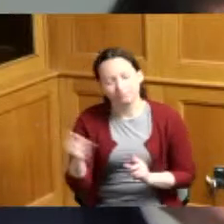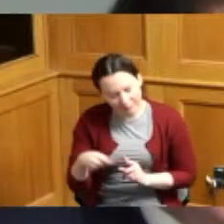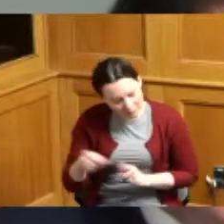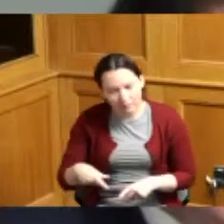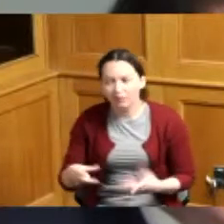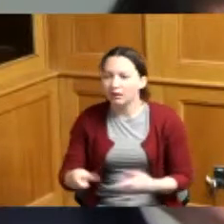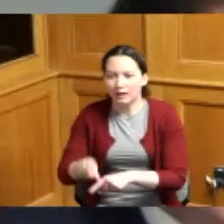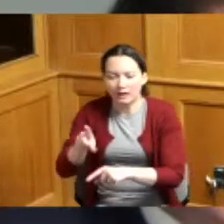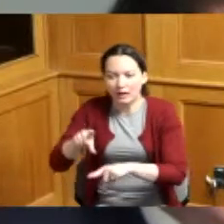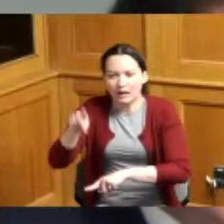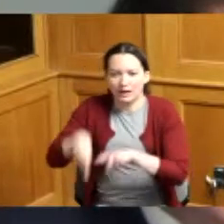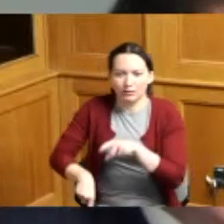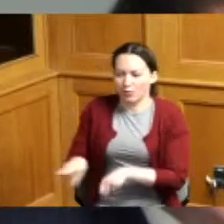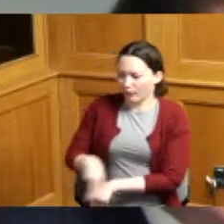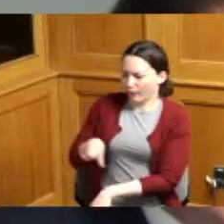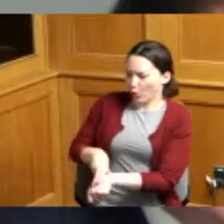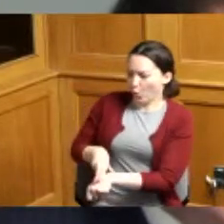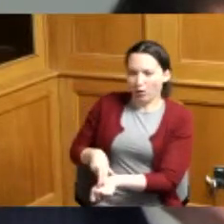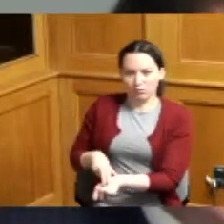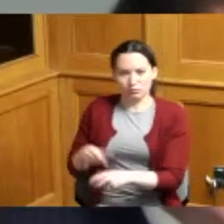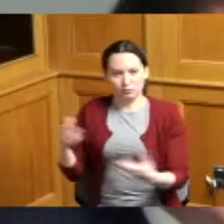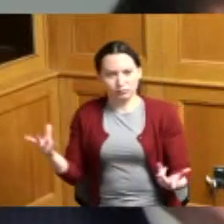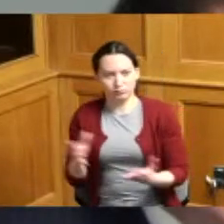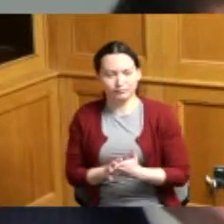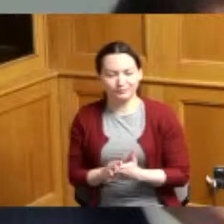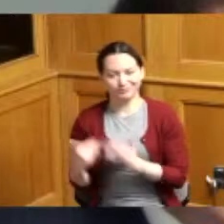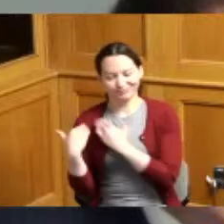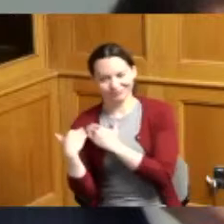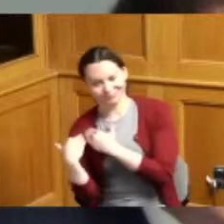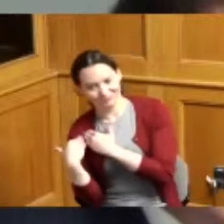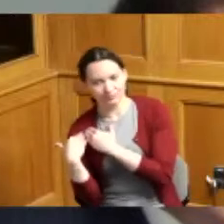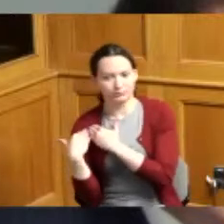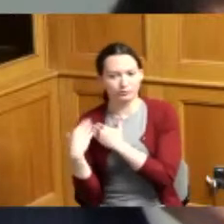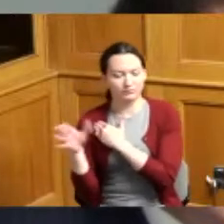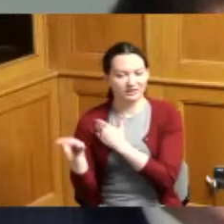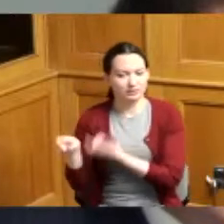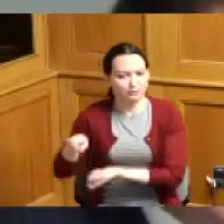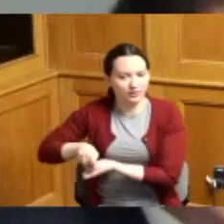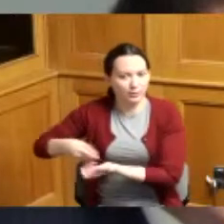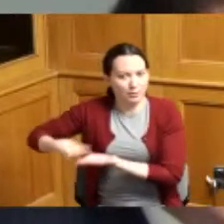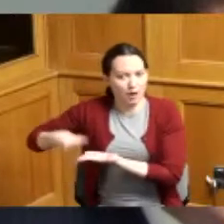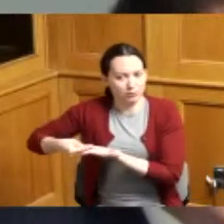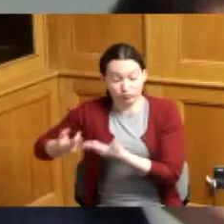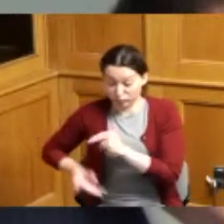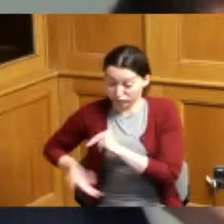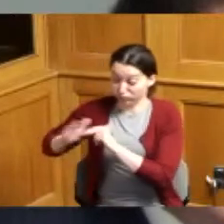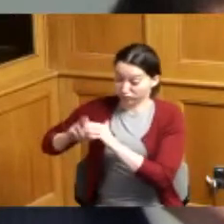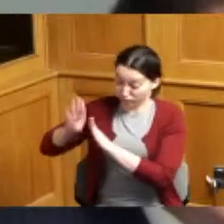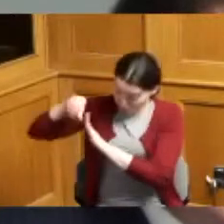you can't deny that that any obligation within that fund that increases or any new obligation